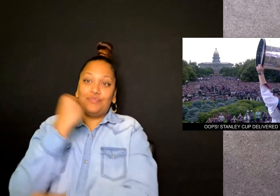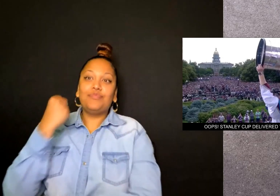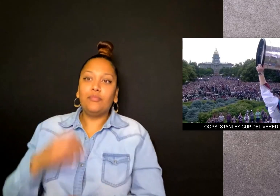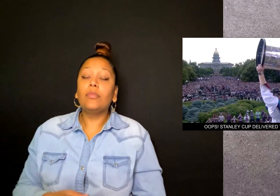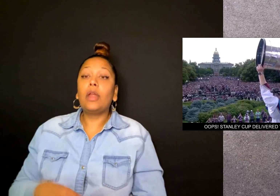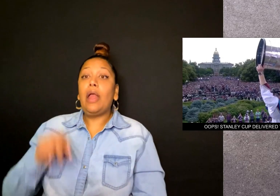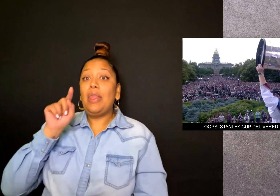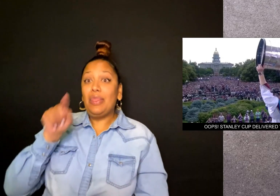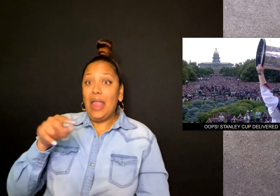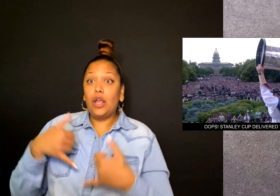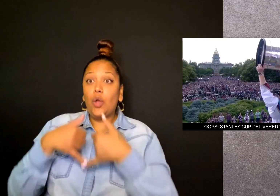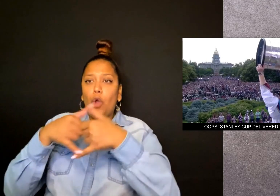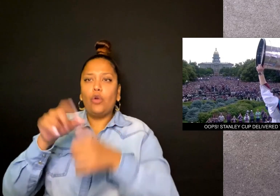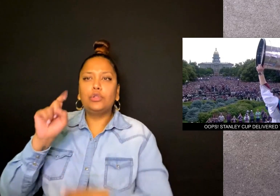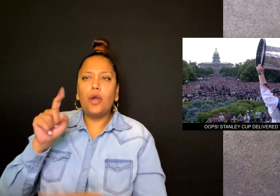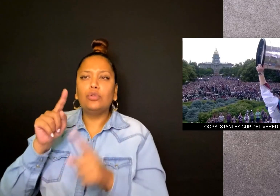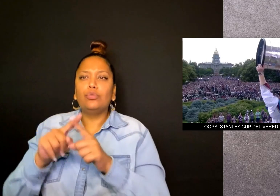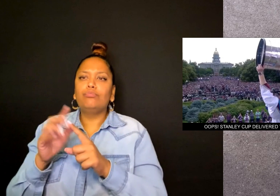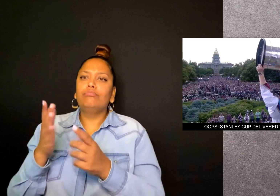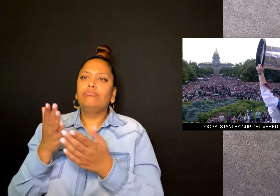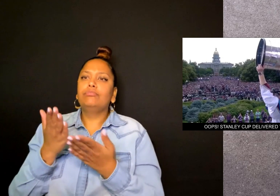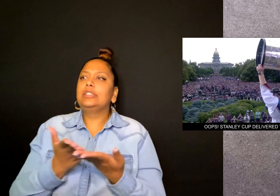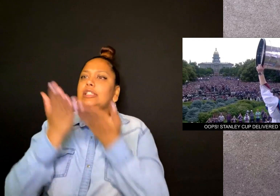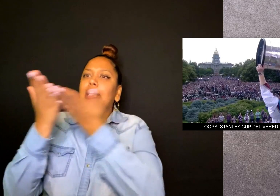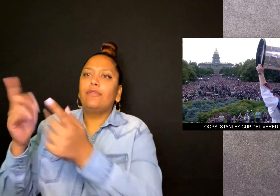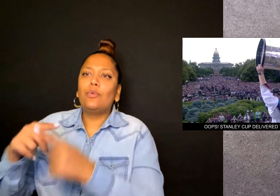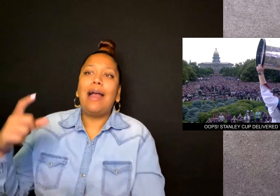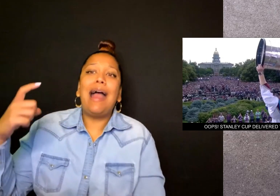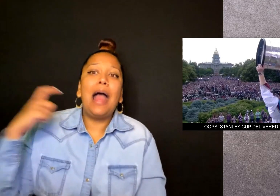the trophy was supposed to be delivered to the captain of the team